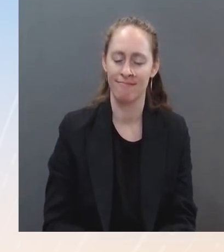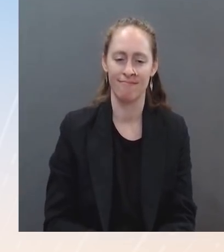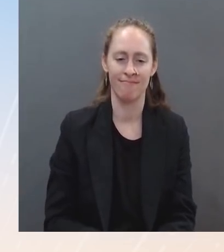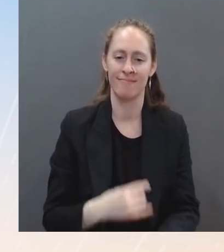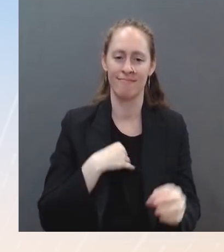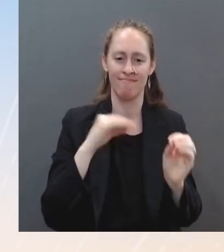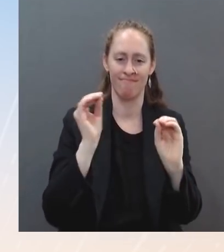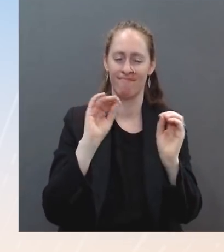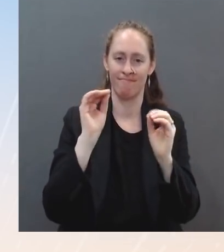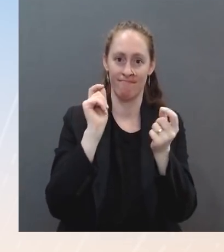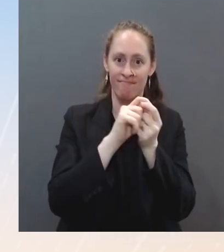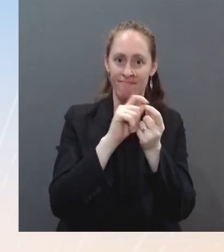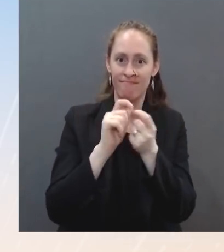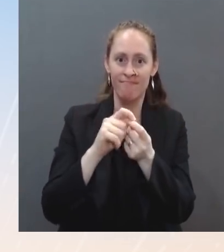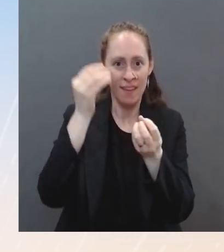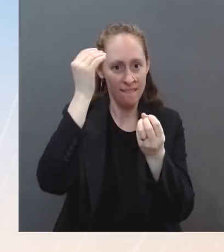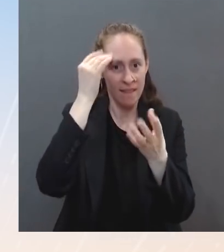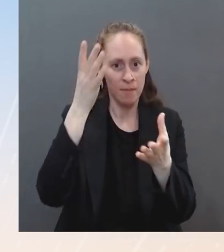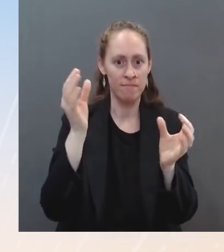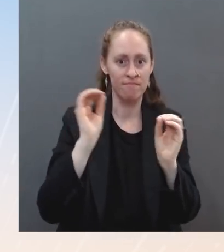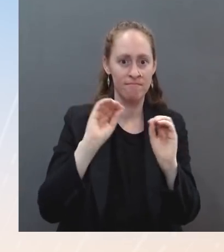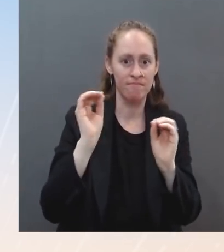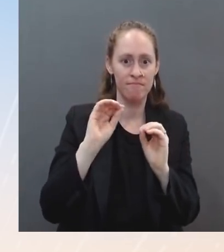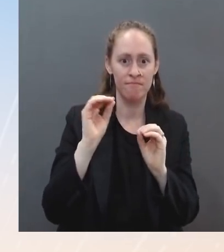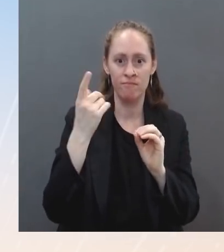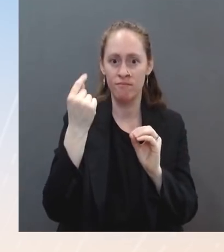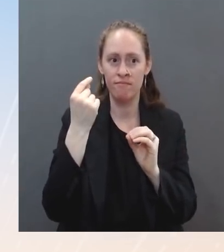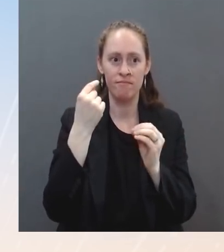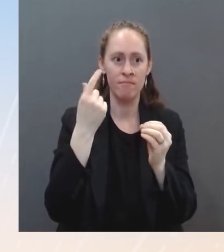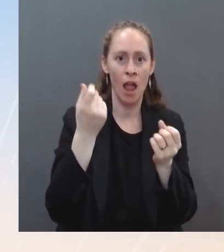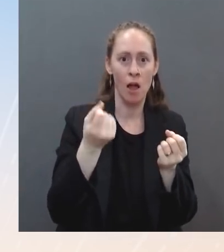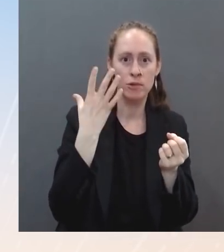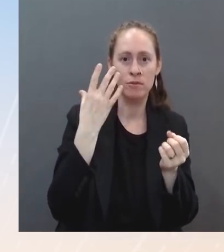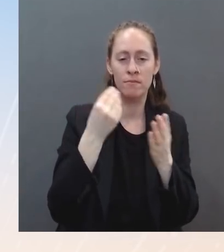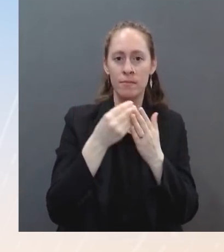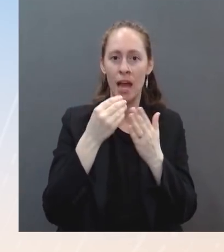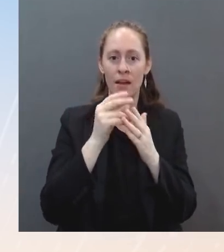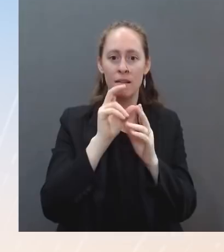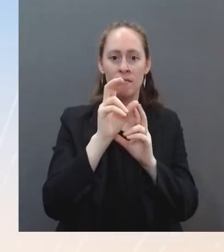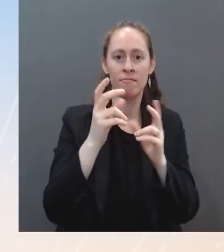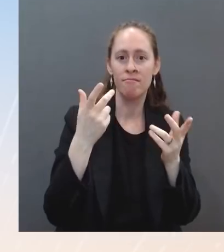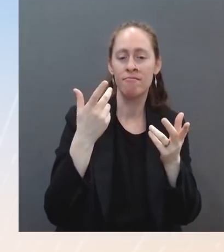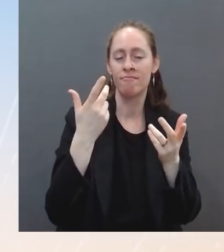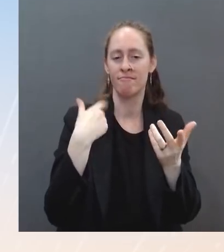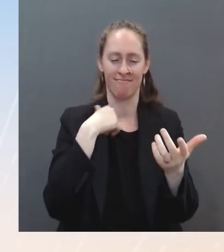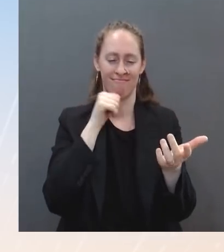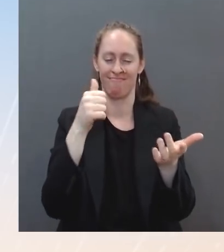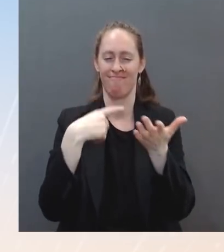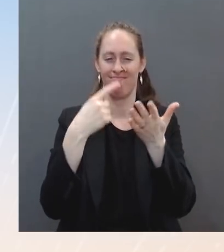And again, obviously, we're not going to negotiate from here except to say, broadly, that this is incredibly -- an incredibly urgent need. And we really hope